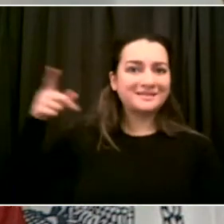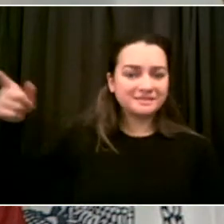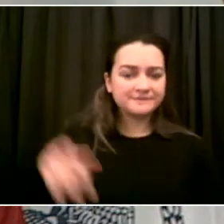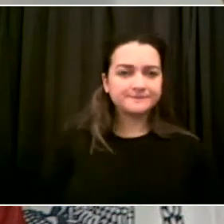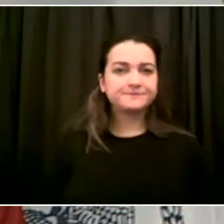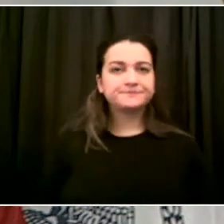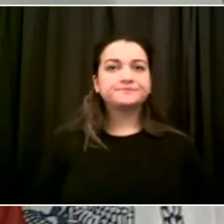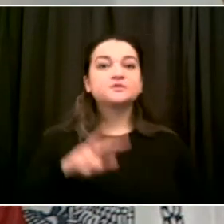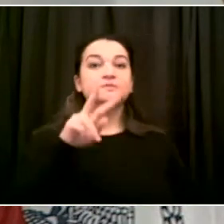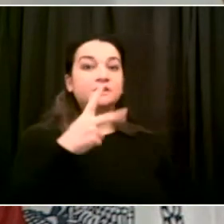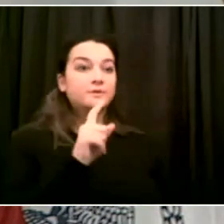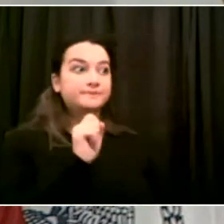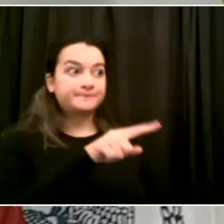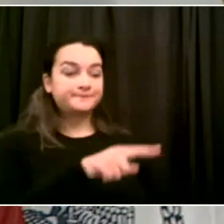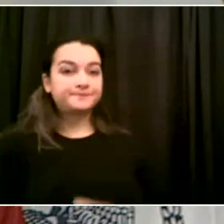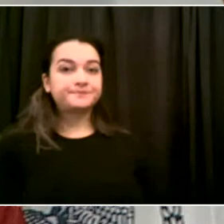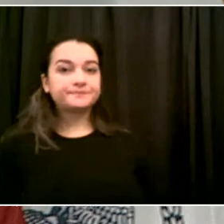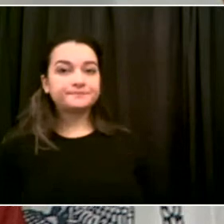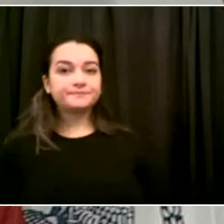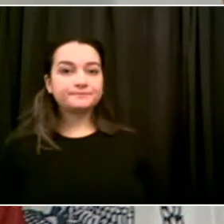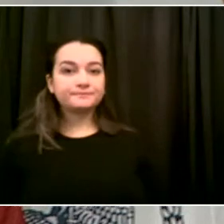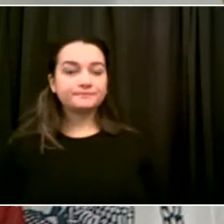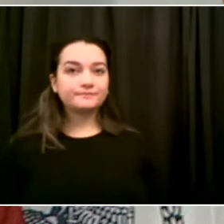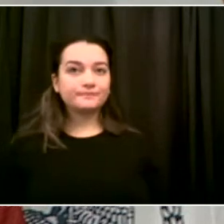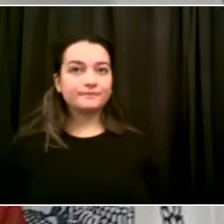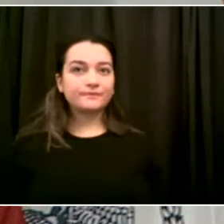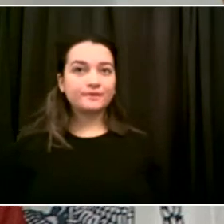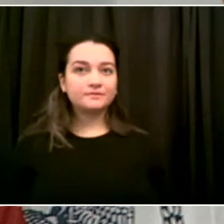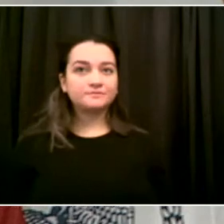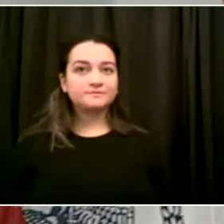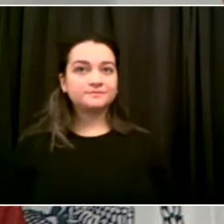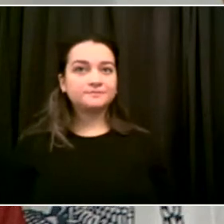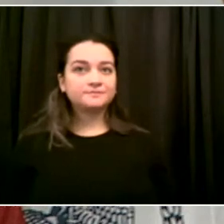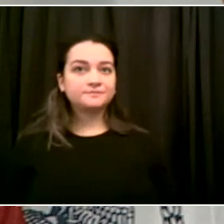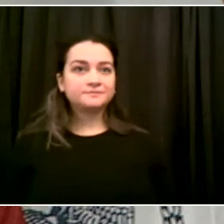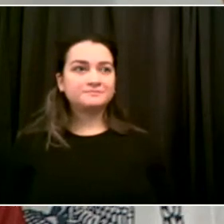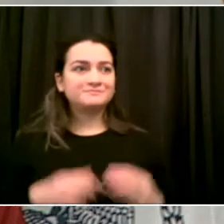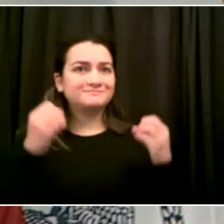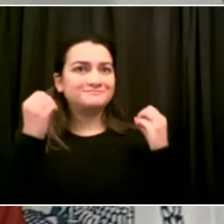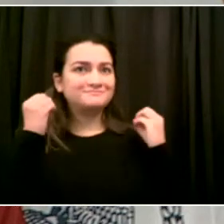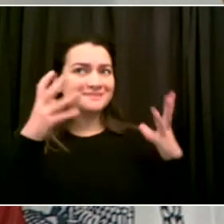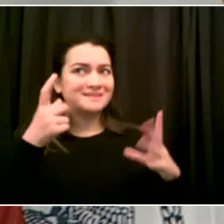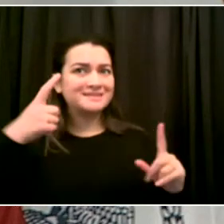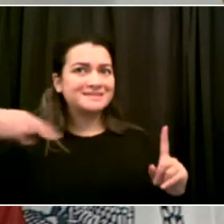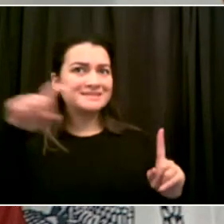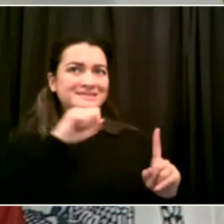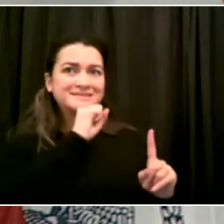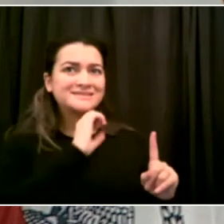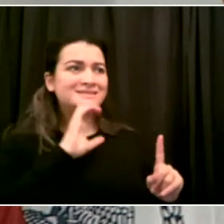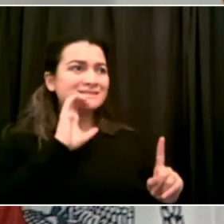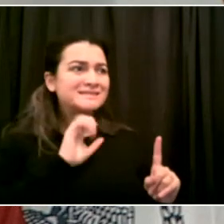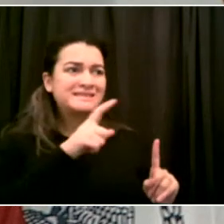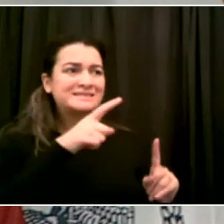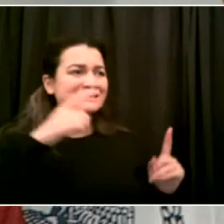THEIR TIME TO HELP OLOLERD FOLK WHO AREN'T CAPABLE OF NAVIGATING THE FIVE WEBSITES AND PHONE